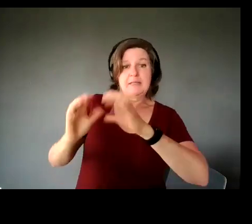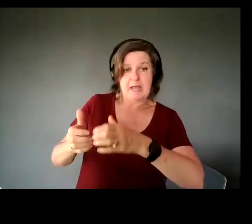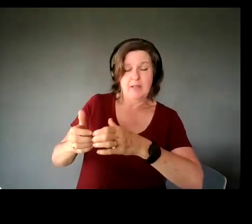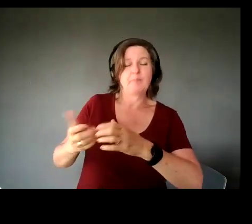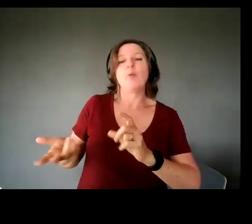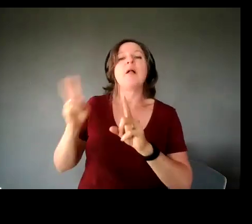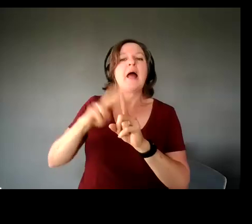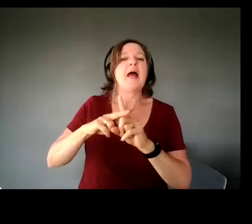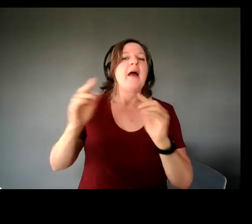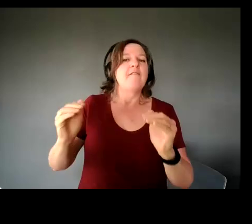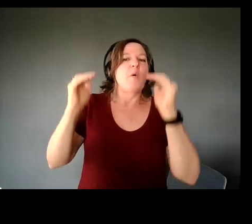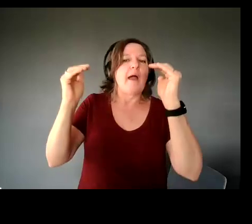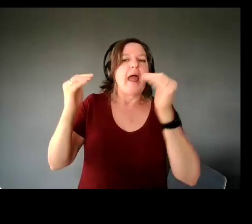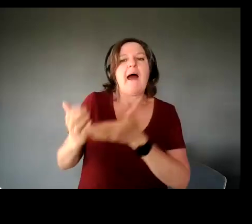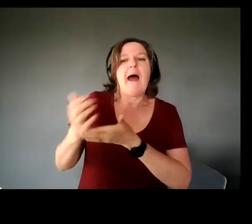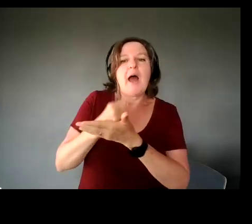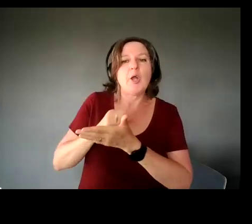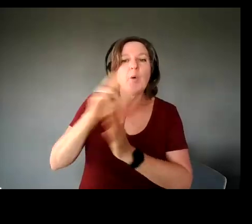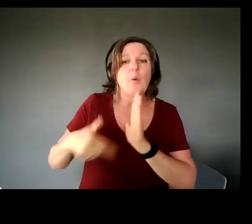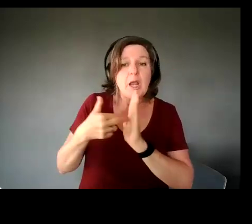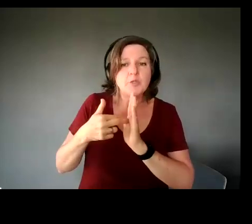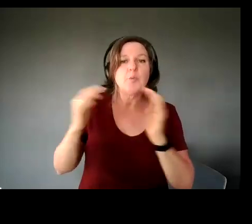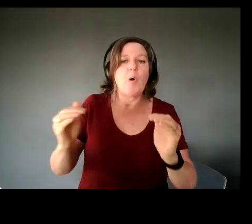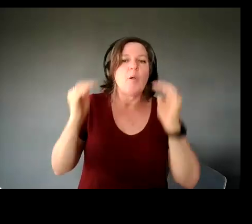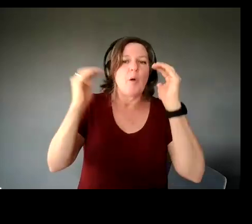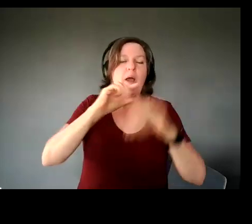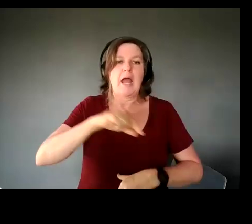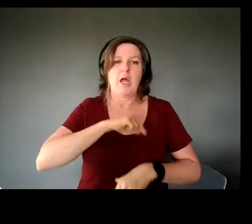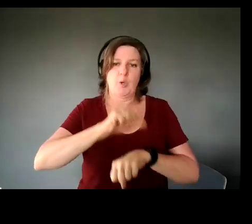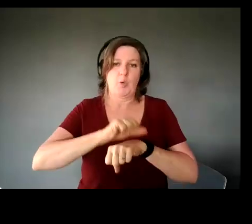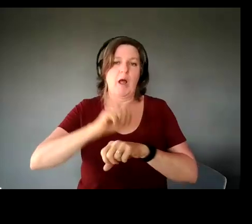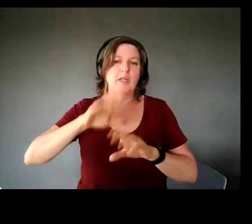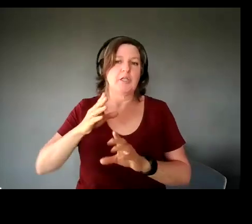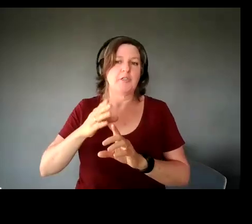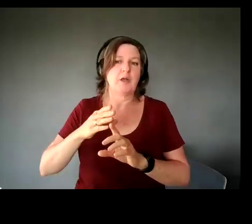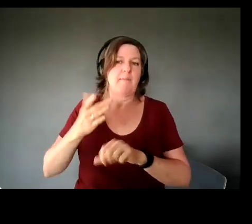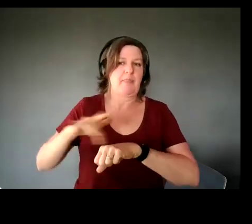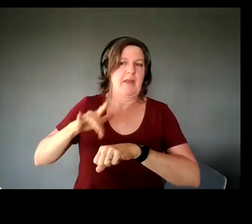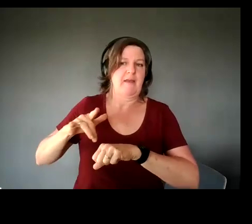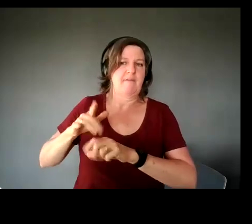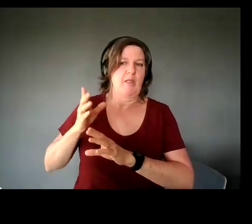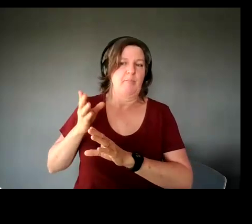And a higher quality job than previously available. It also enabled Disabled people to